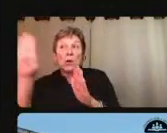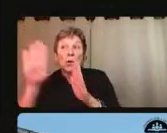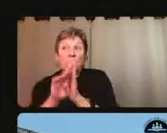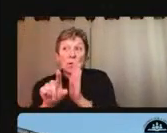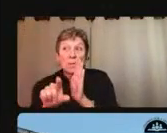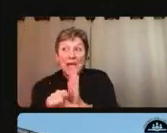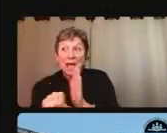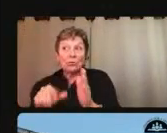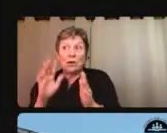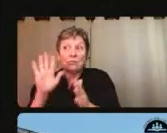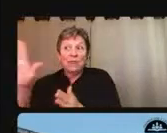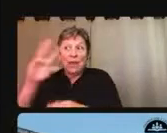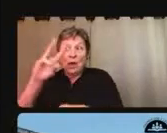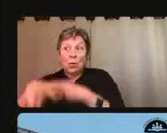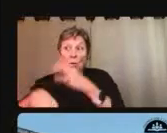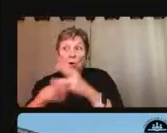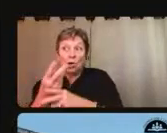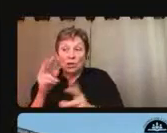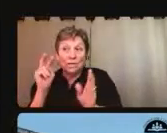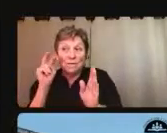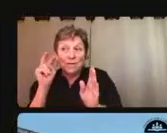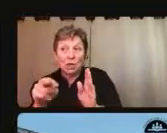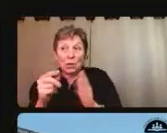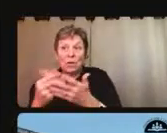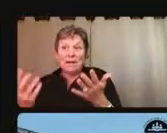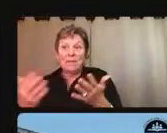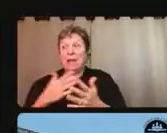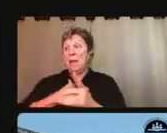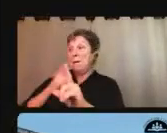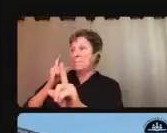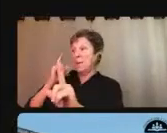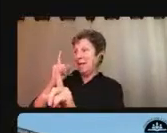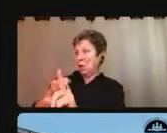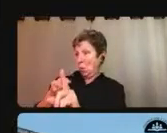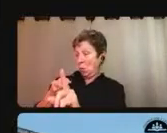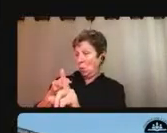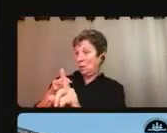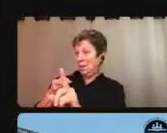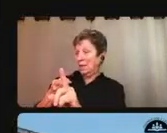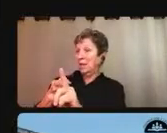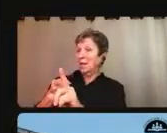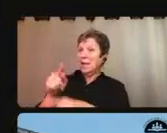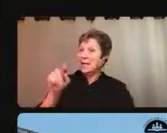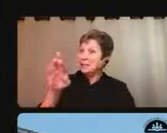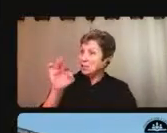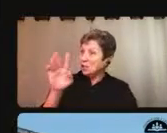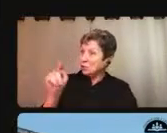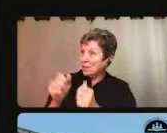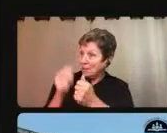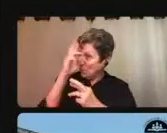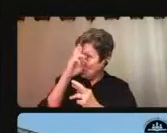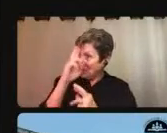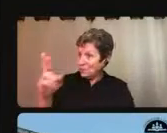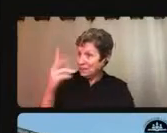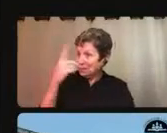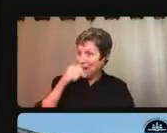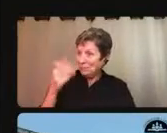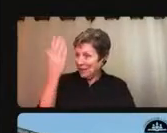BASIS. I DON'T GENERALLY KNOW THE DEPTH OF THE INITIAL REASON FOR THEIR CALL. ANOTHER BACKGROUND WORLDVIEW OR